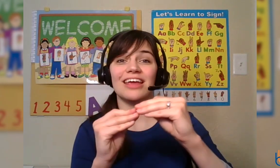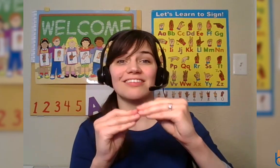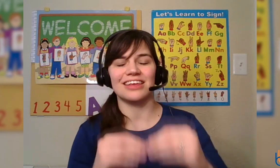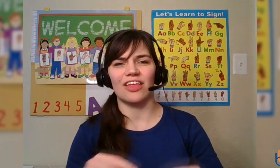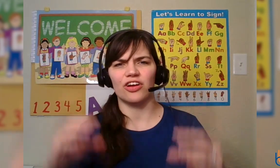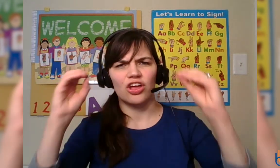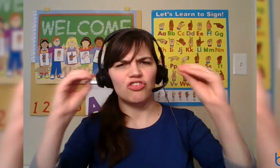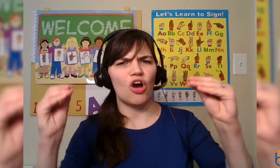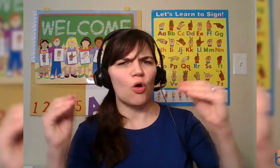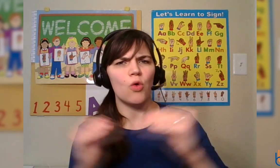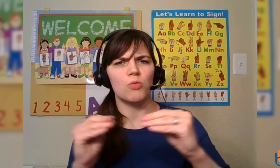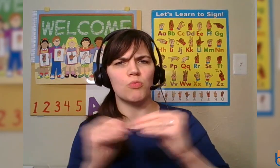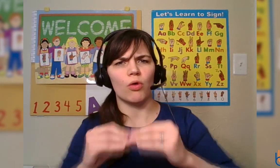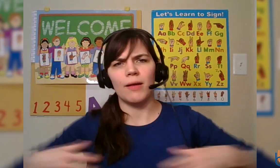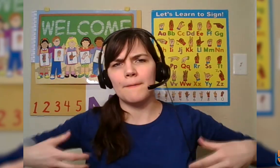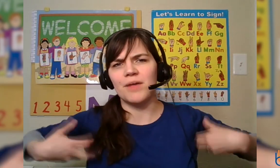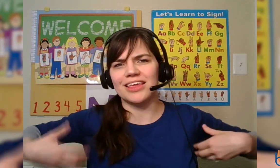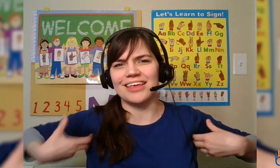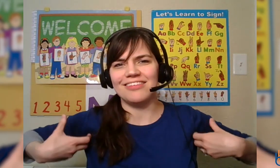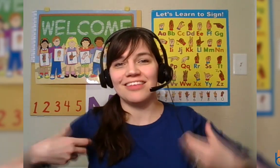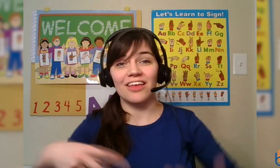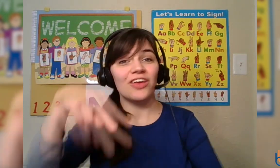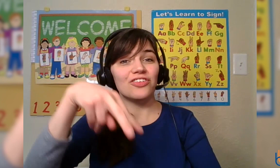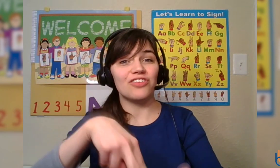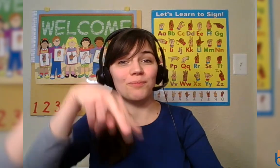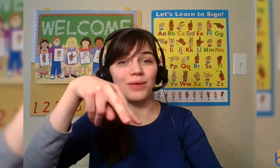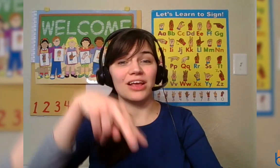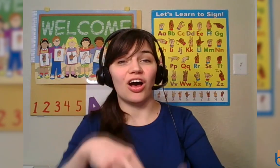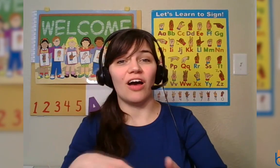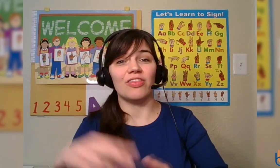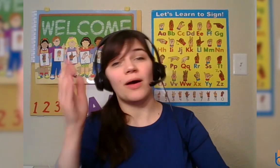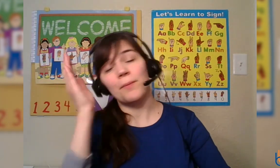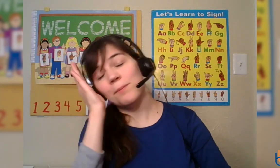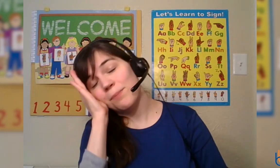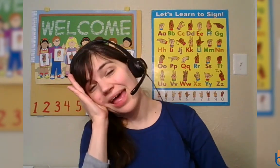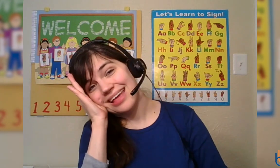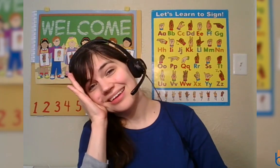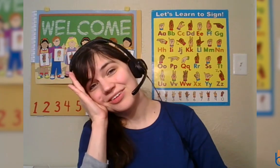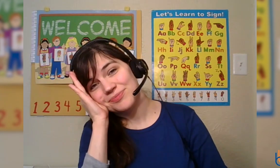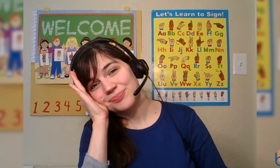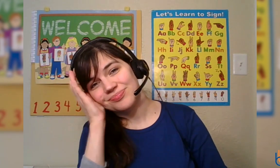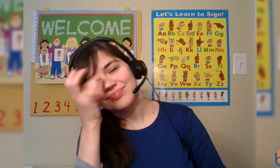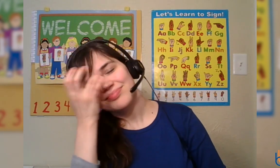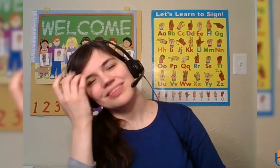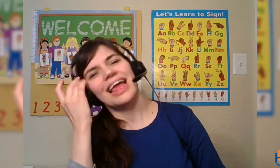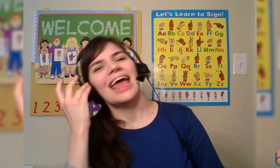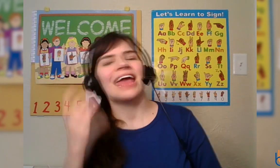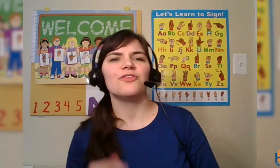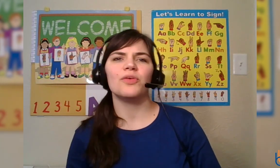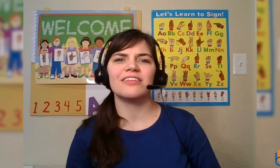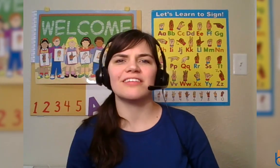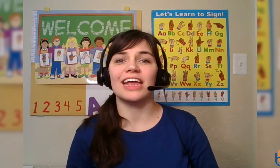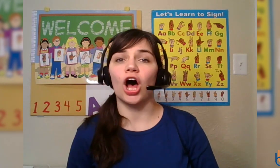hands together. No more monkeys jumping on the bed. And if you want to sign on,